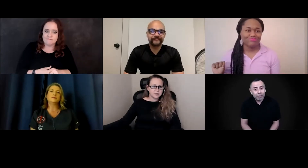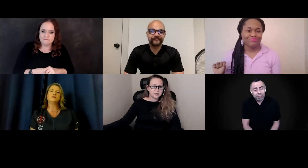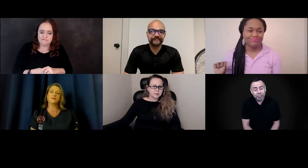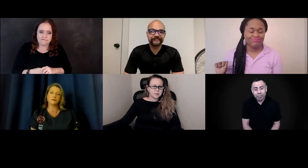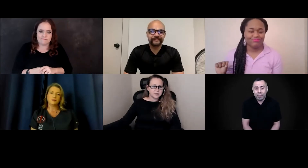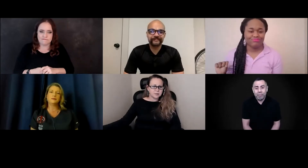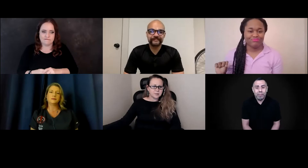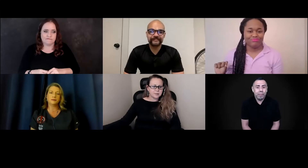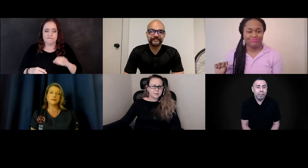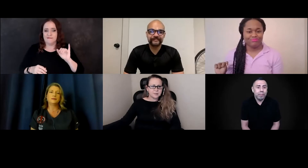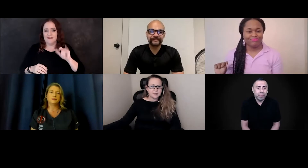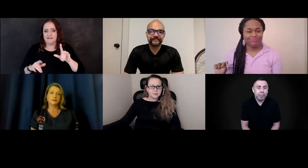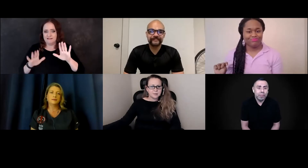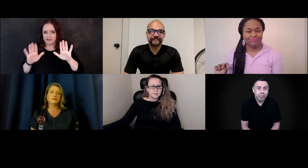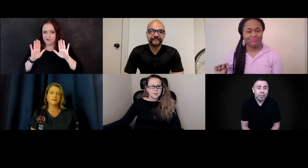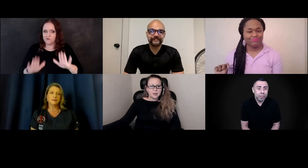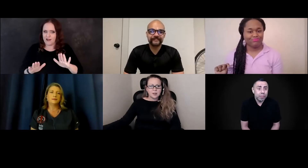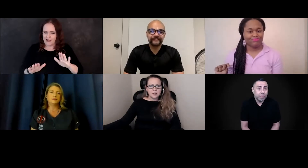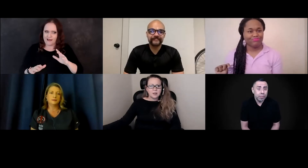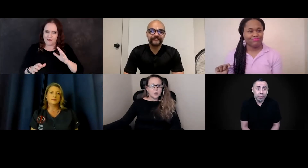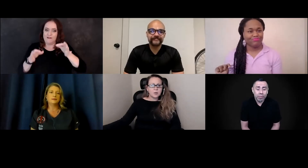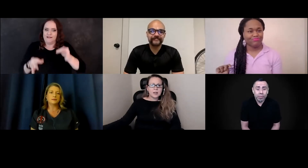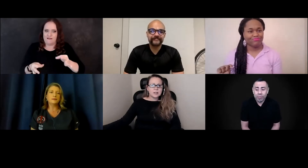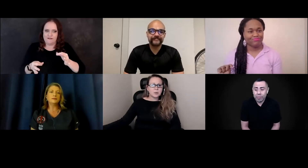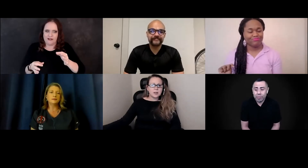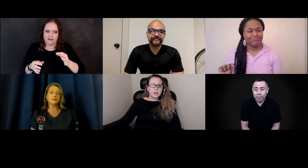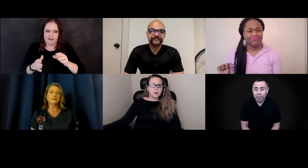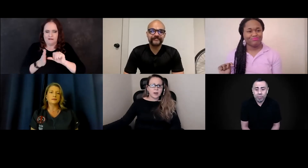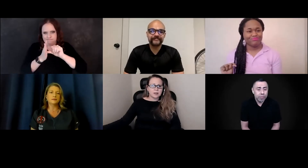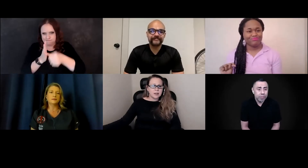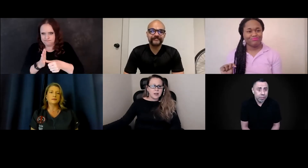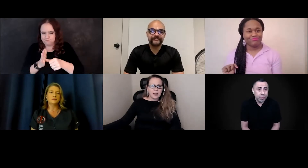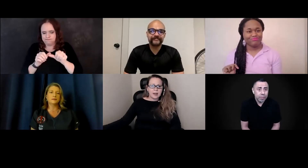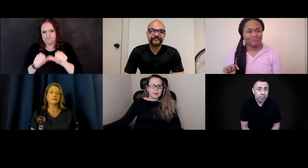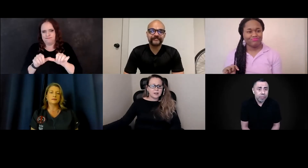out well. Sarah Brown: That's really great.